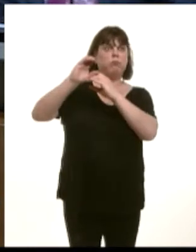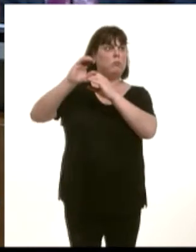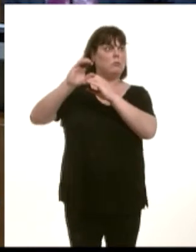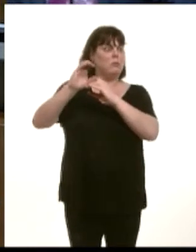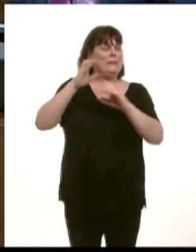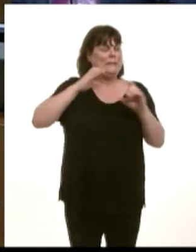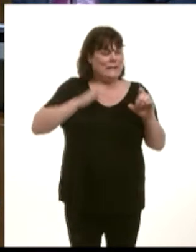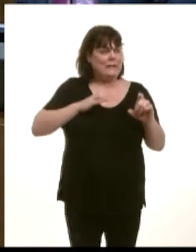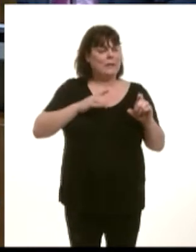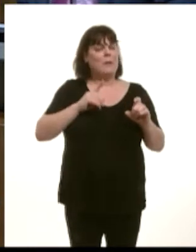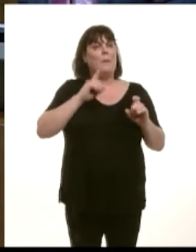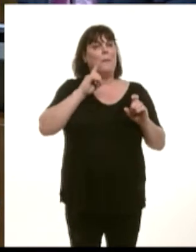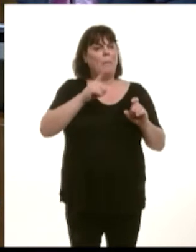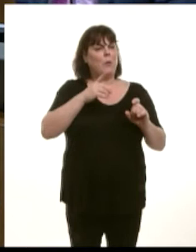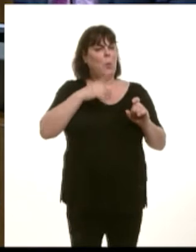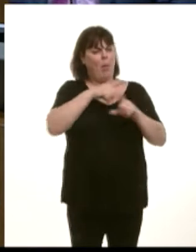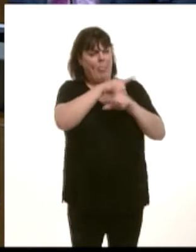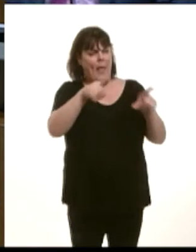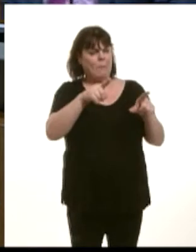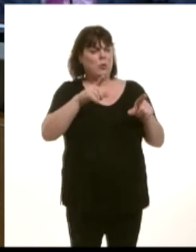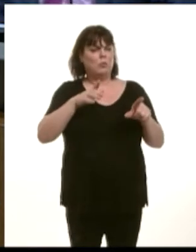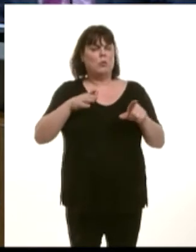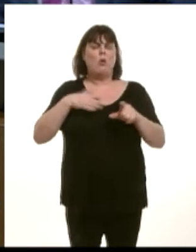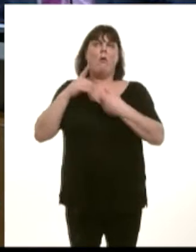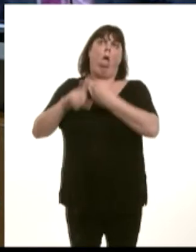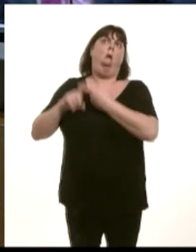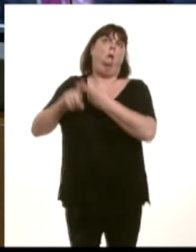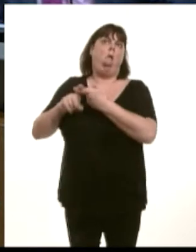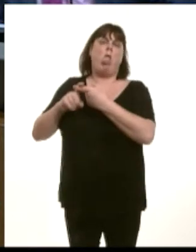It’s important that we improve the sustainability of farming businesses in the future, and the